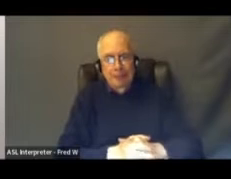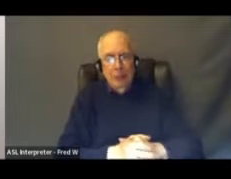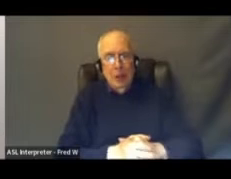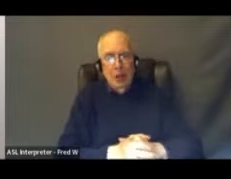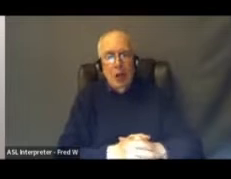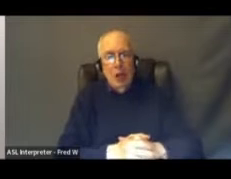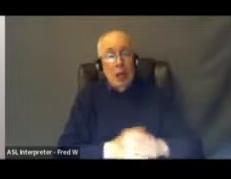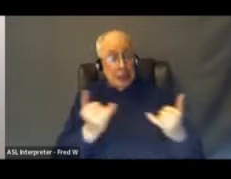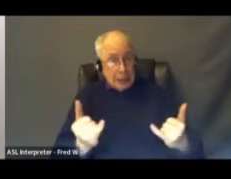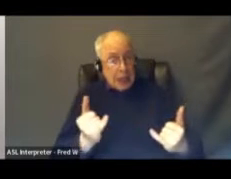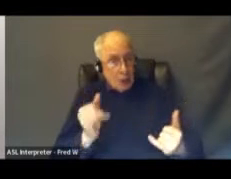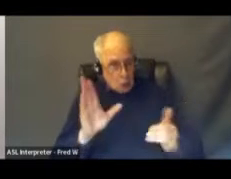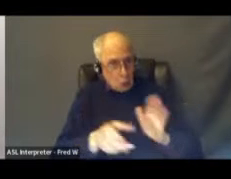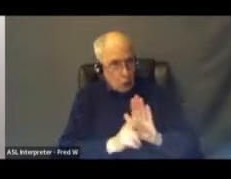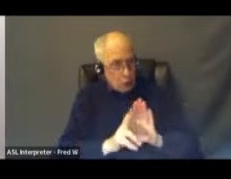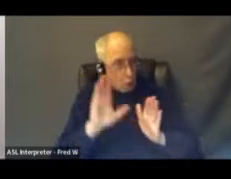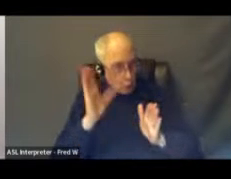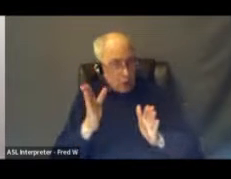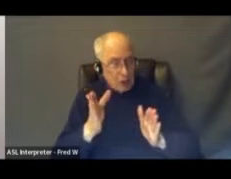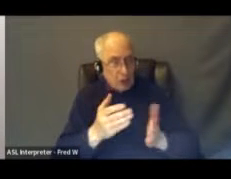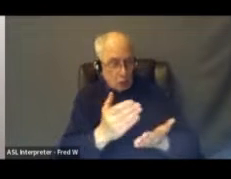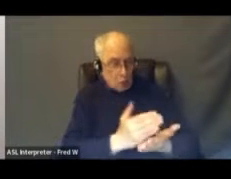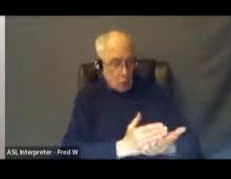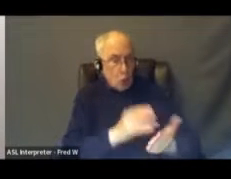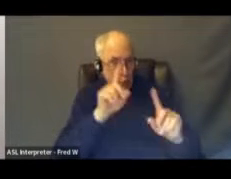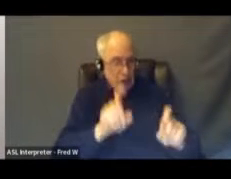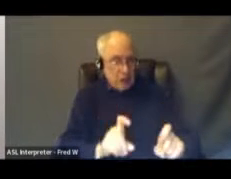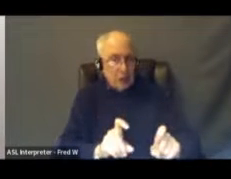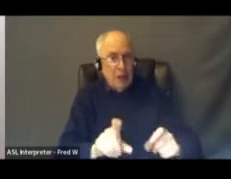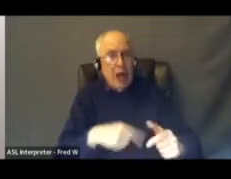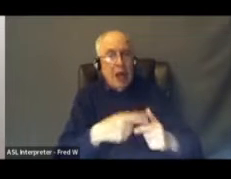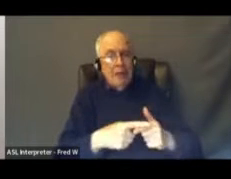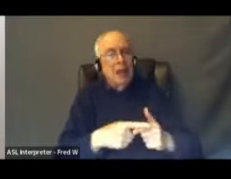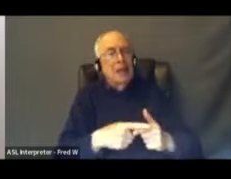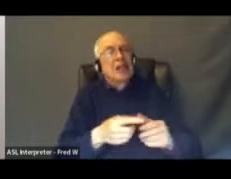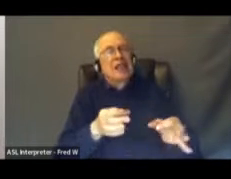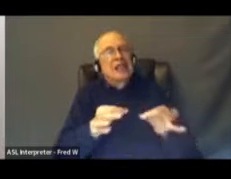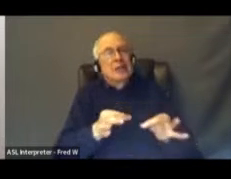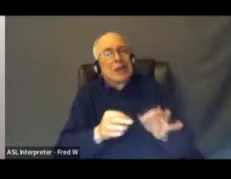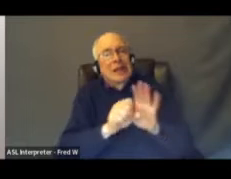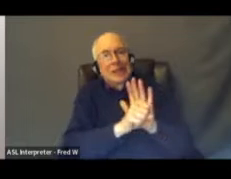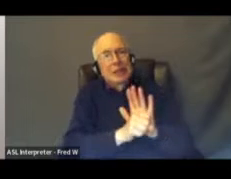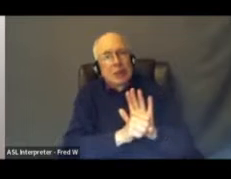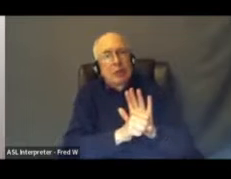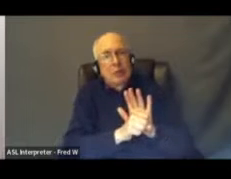today. And then the next step is explaining the Symptoms Questionnaire. I have a lot of